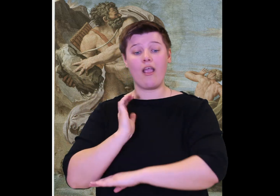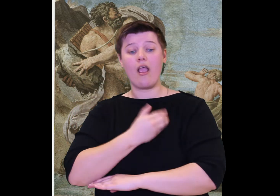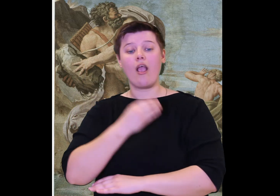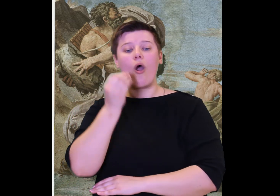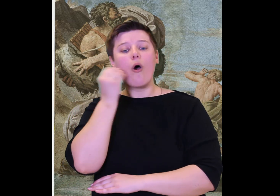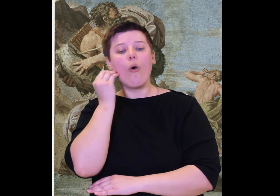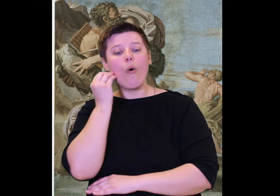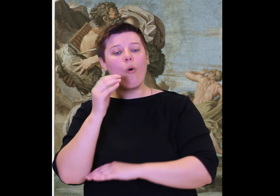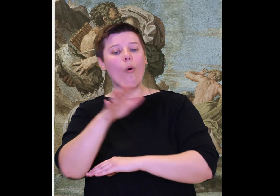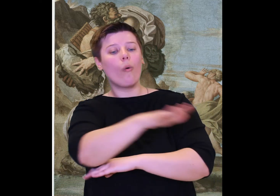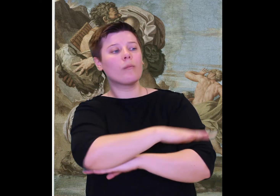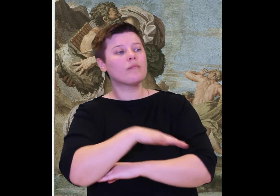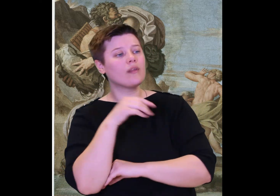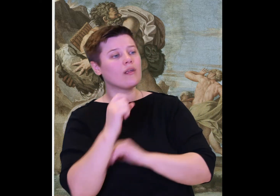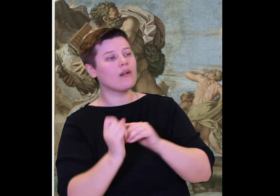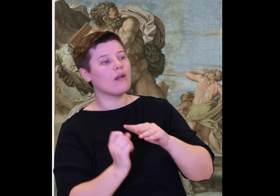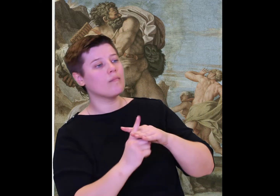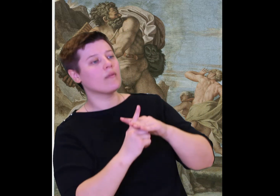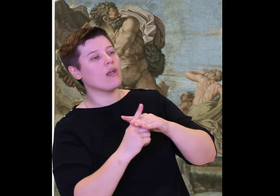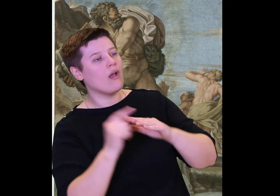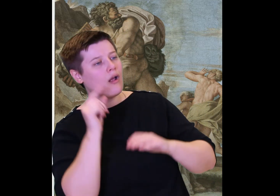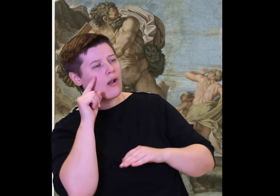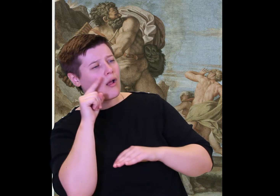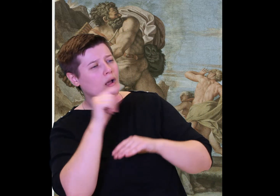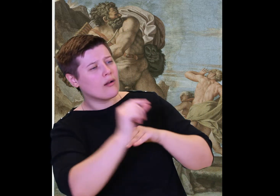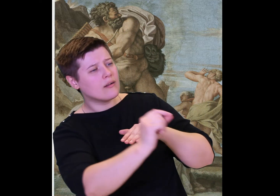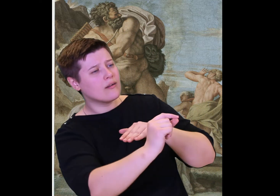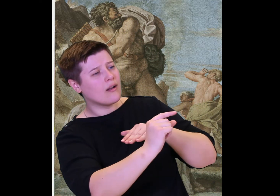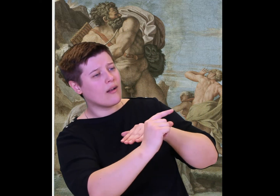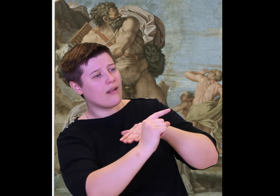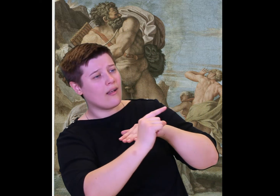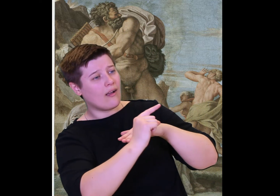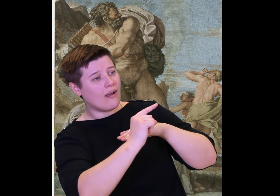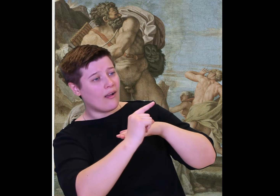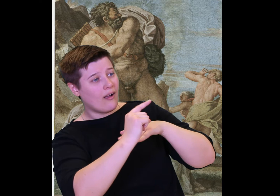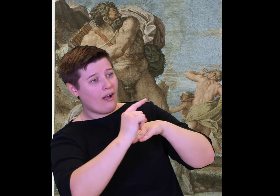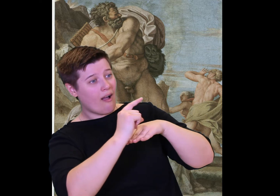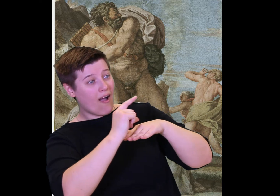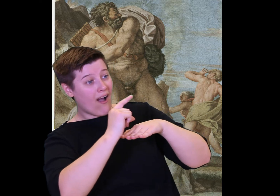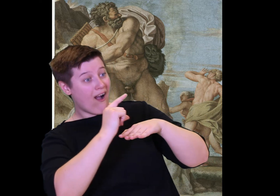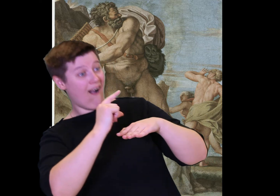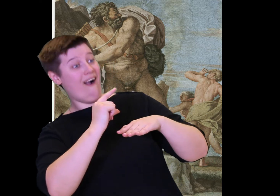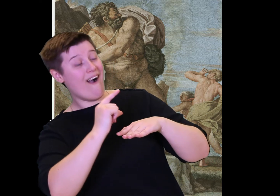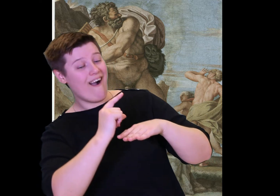made him steward of the winds, and he can stop or rouse them as he wishes.